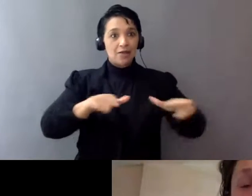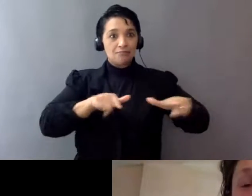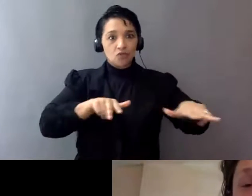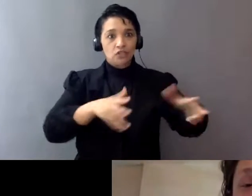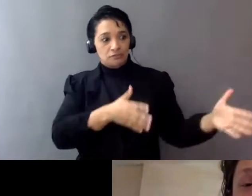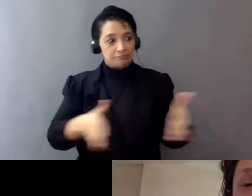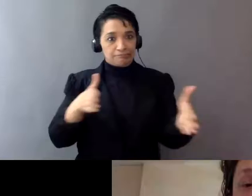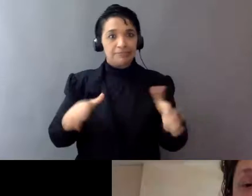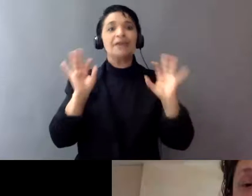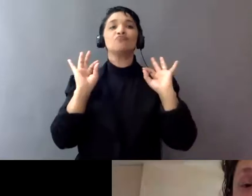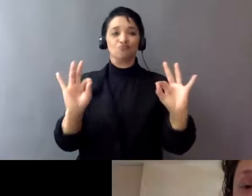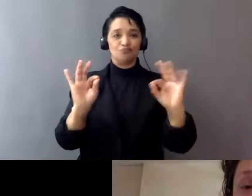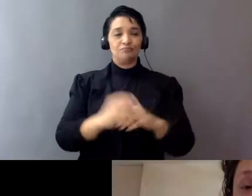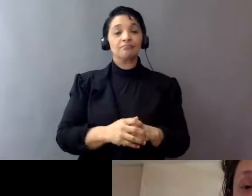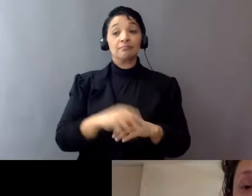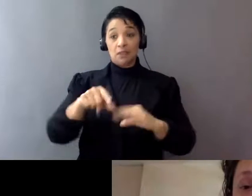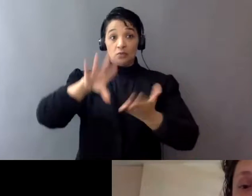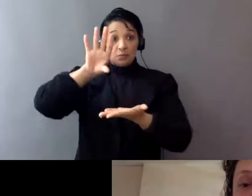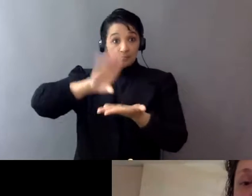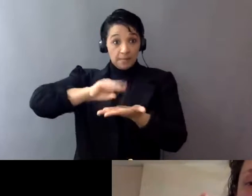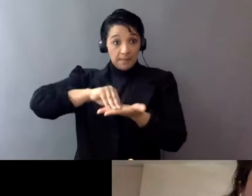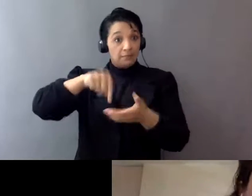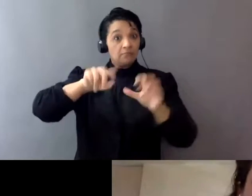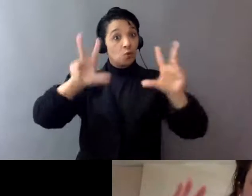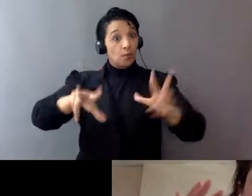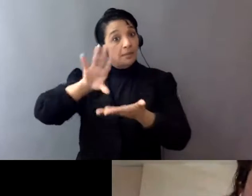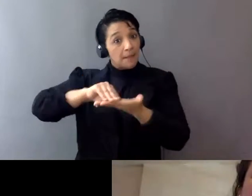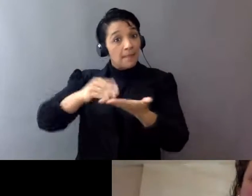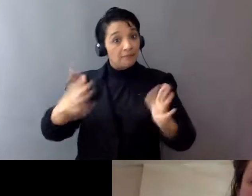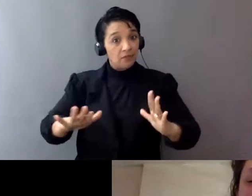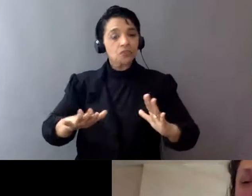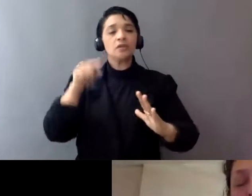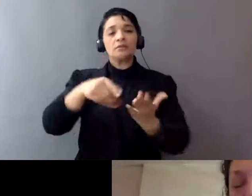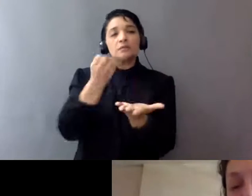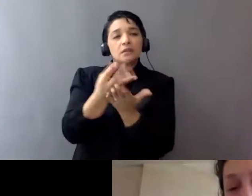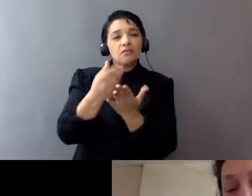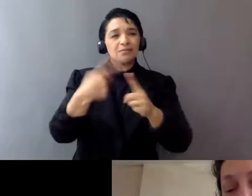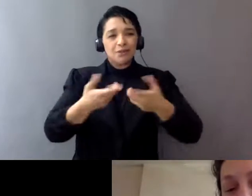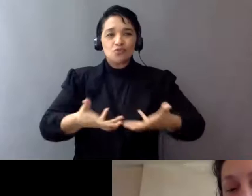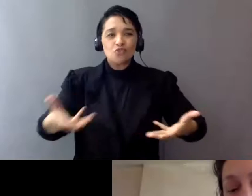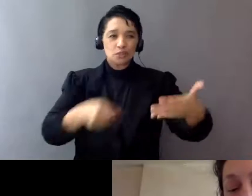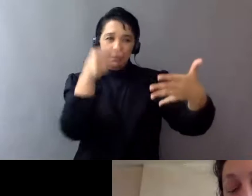We'll send a recording and all the details, all the resources we mentioned so, please